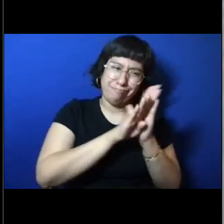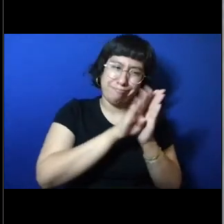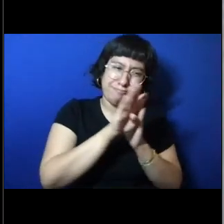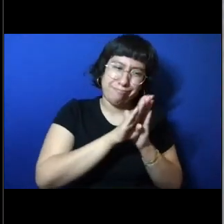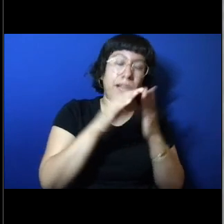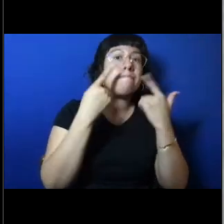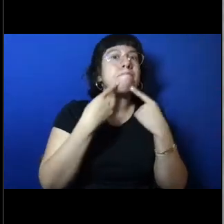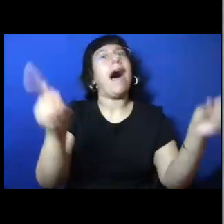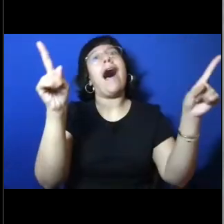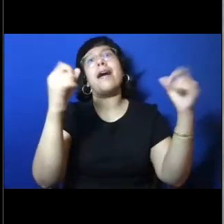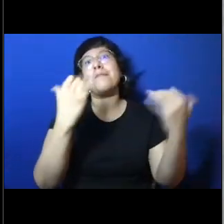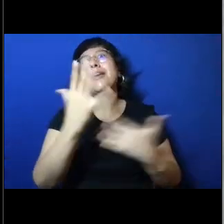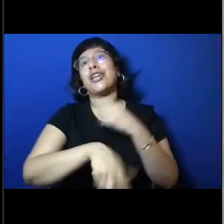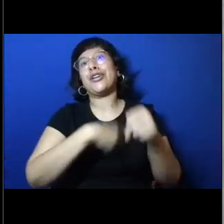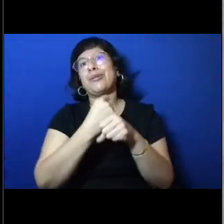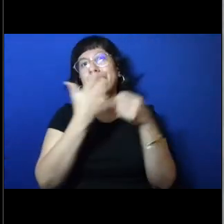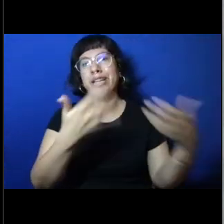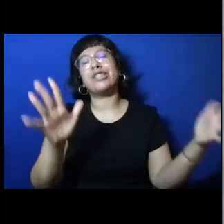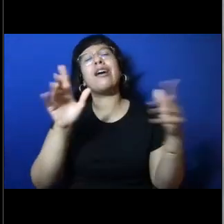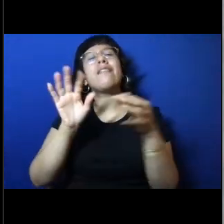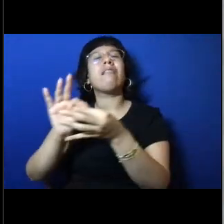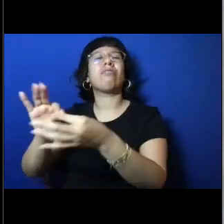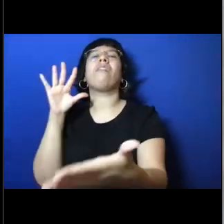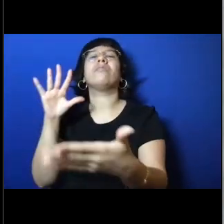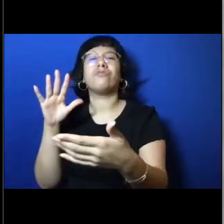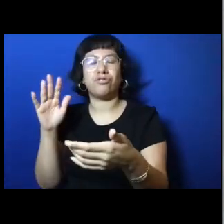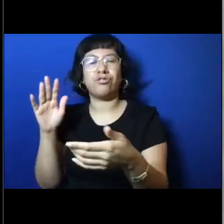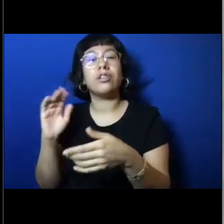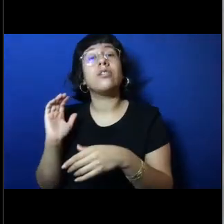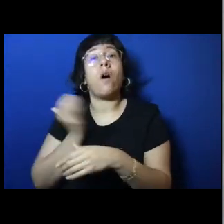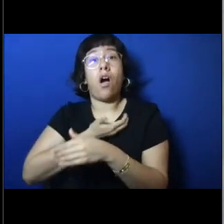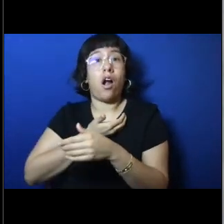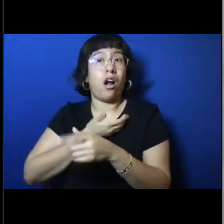get better instruments on orbit quicker. And that's the key to our users.